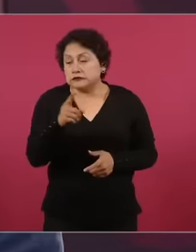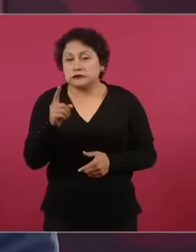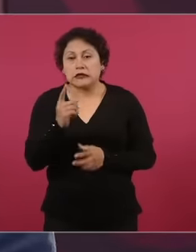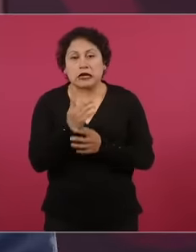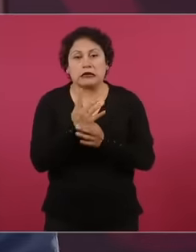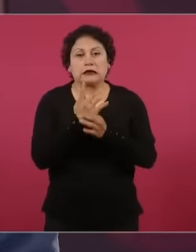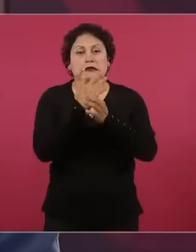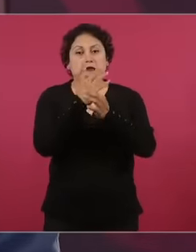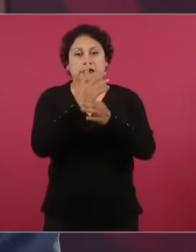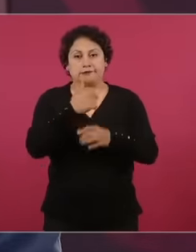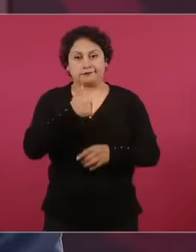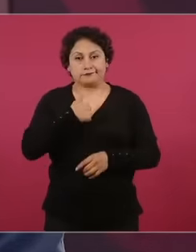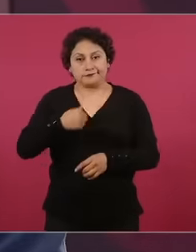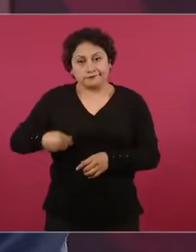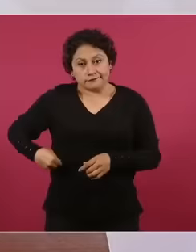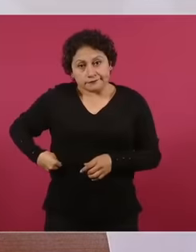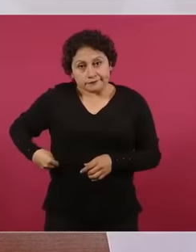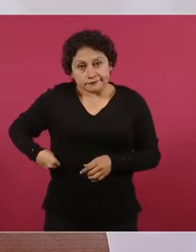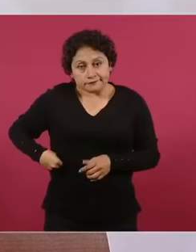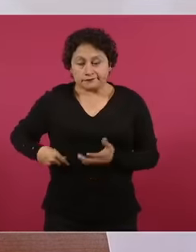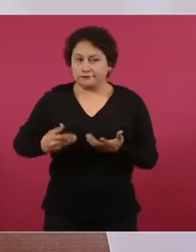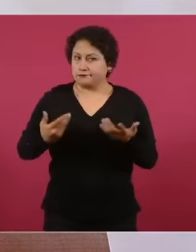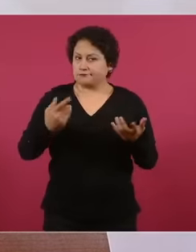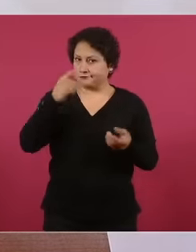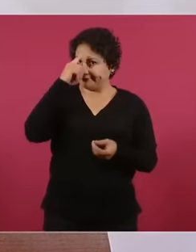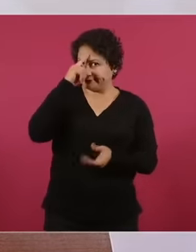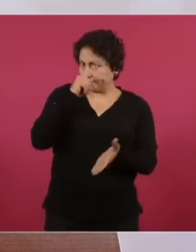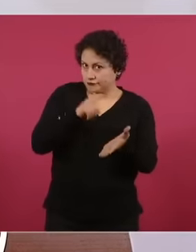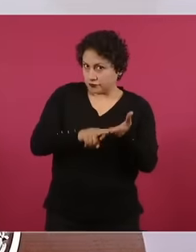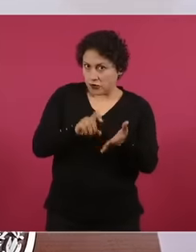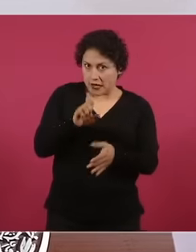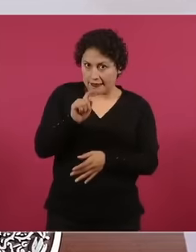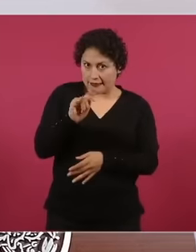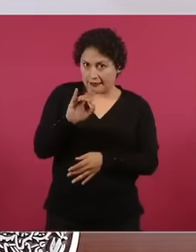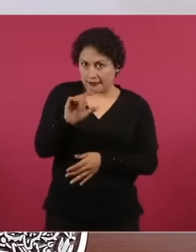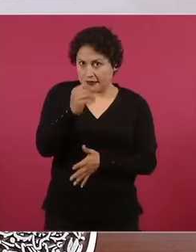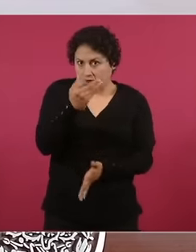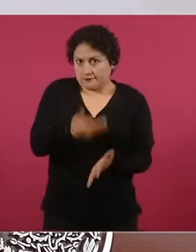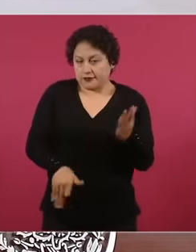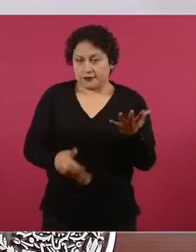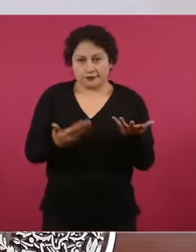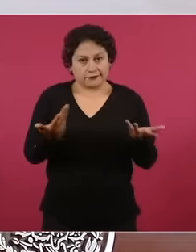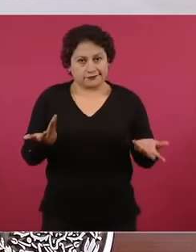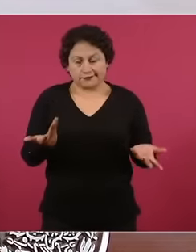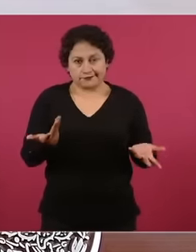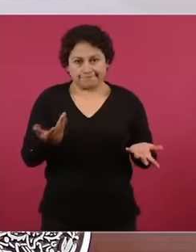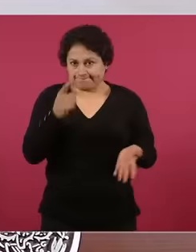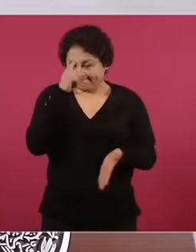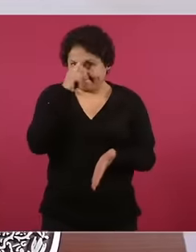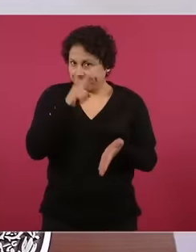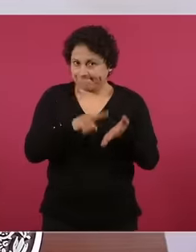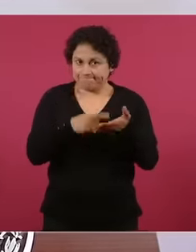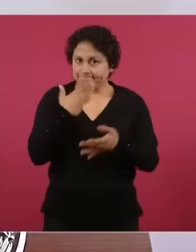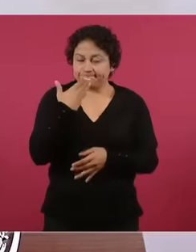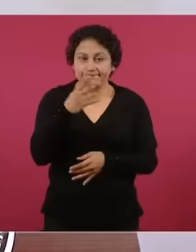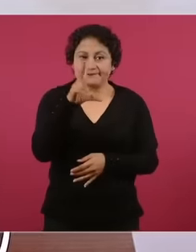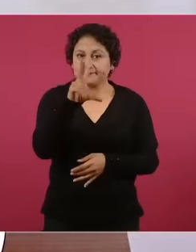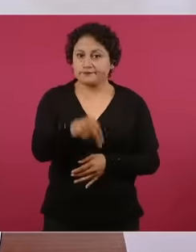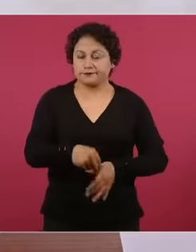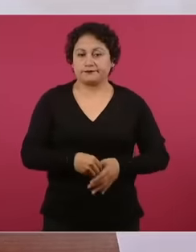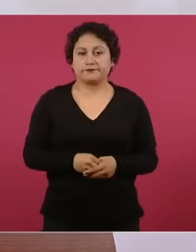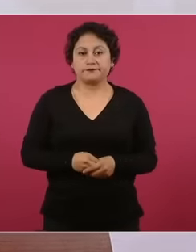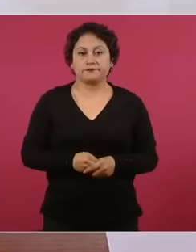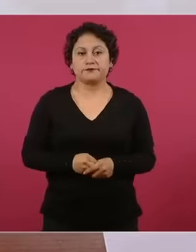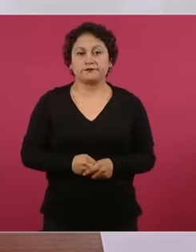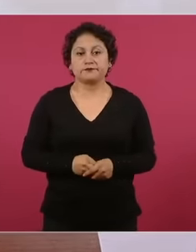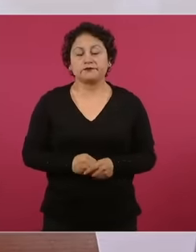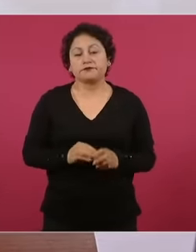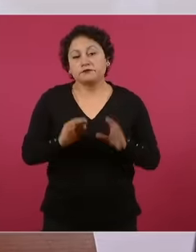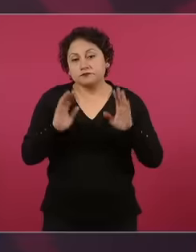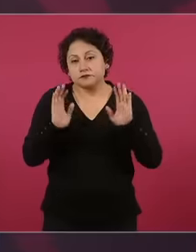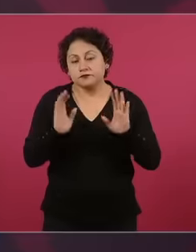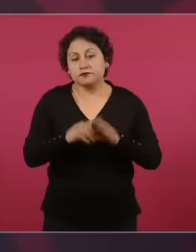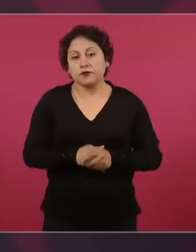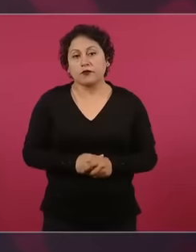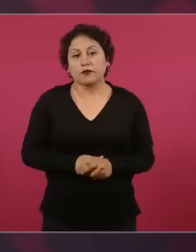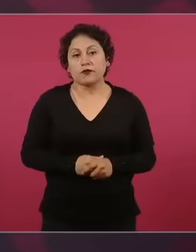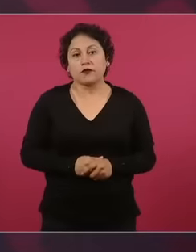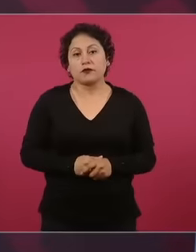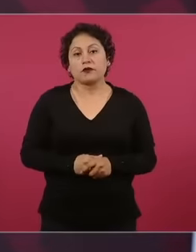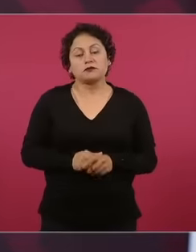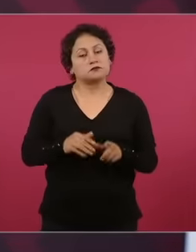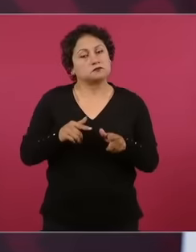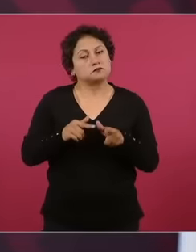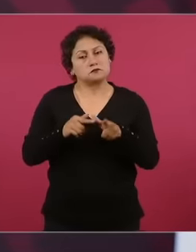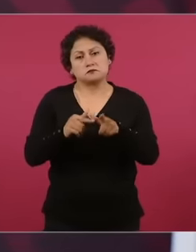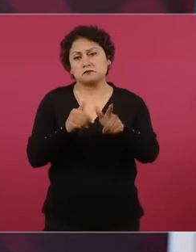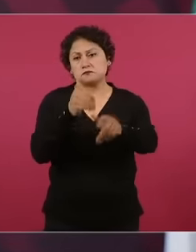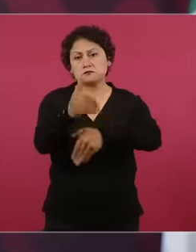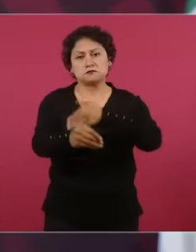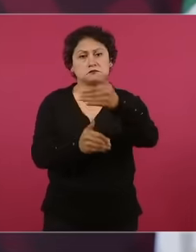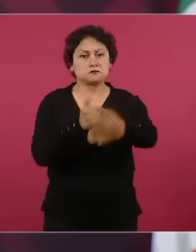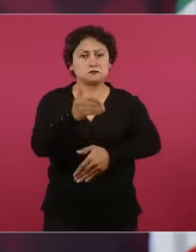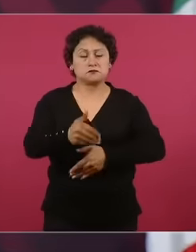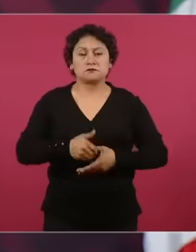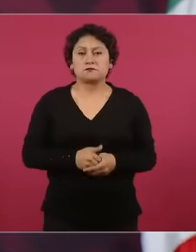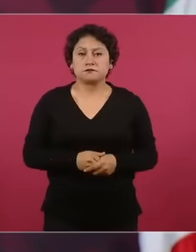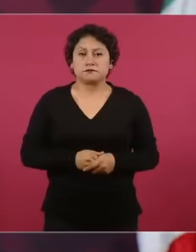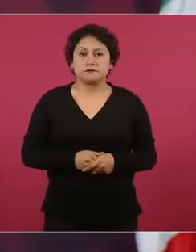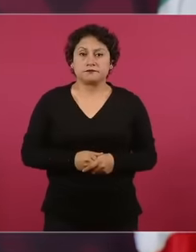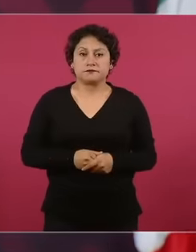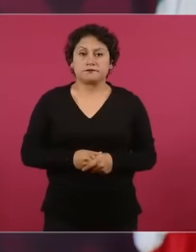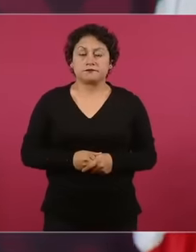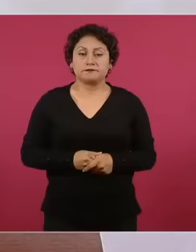type and this well, let's move on eh And